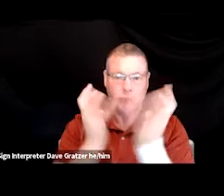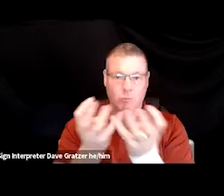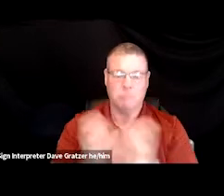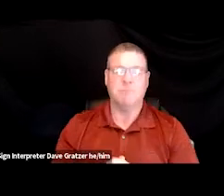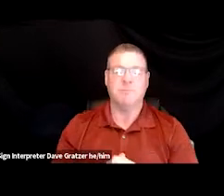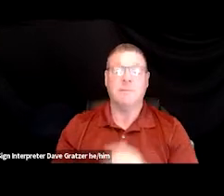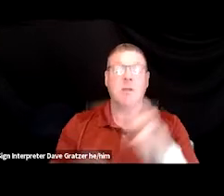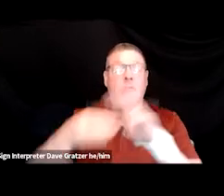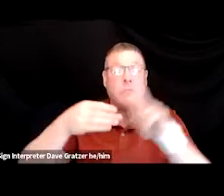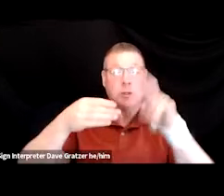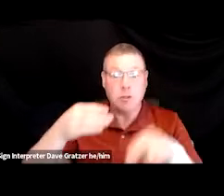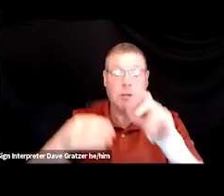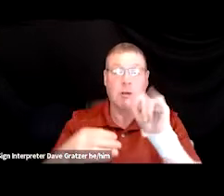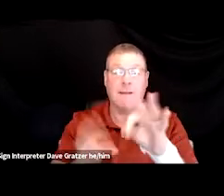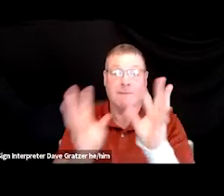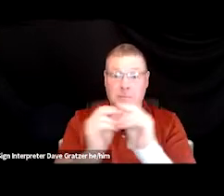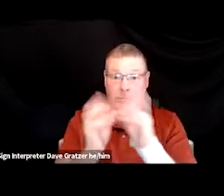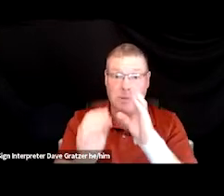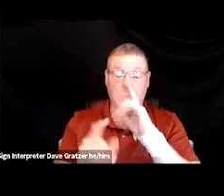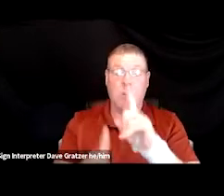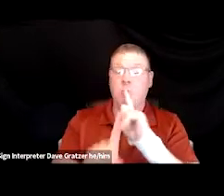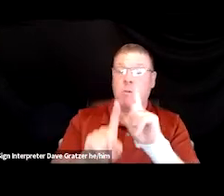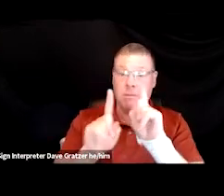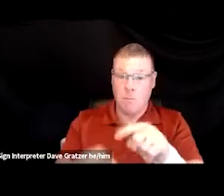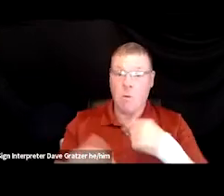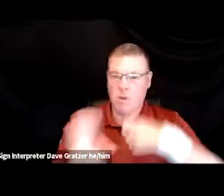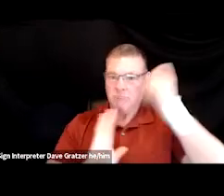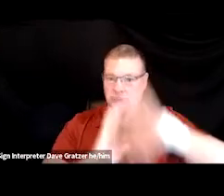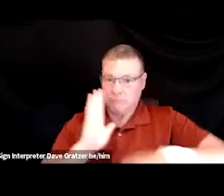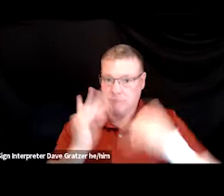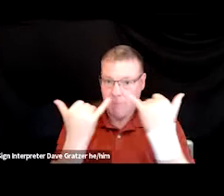The result of these meetings will be a report which we're drafting right now to submit